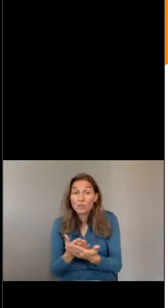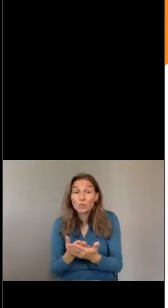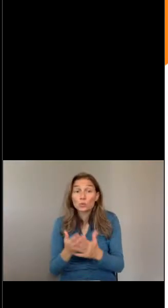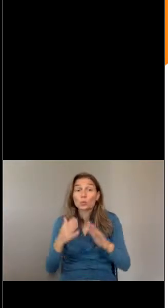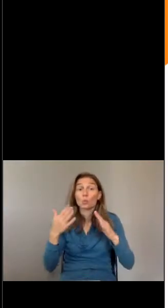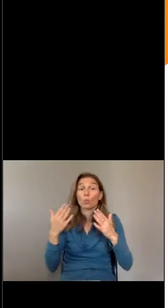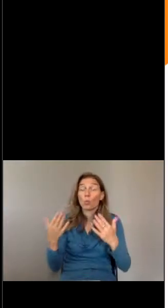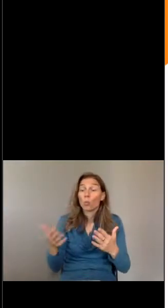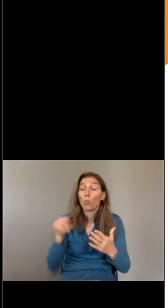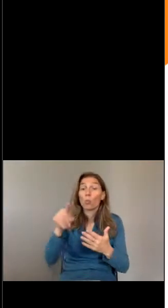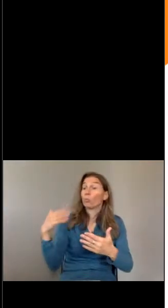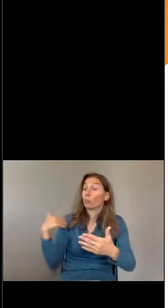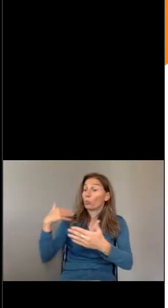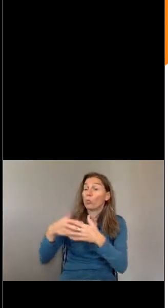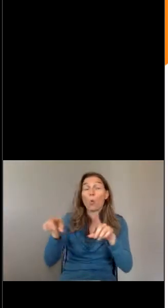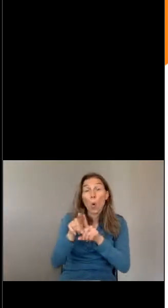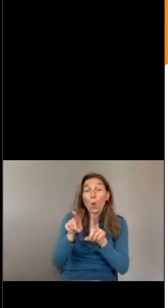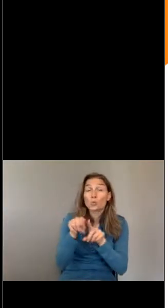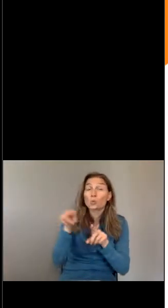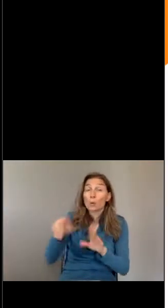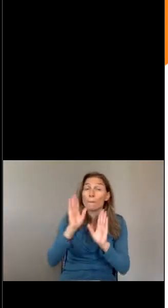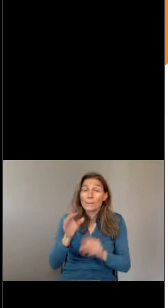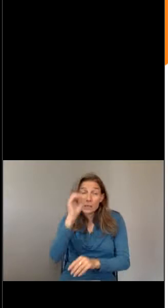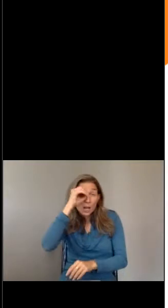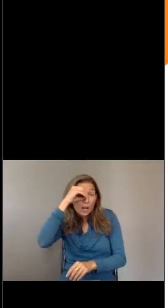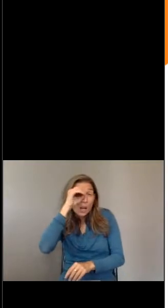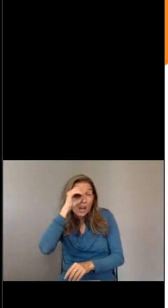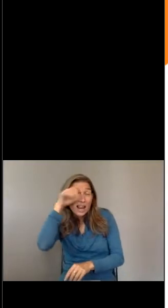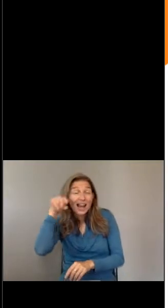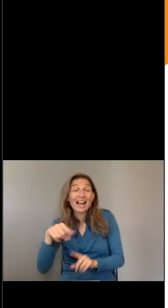from a gender lens, because people with disabilities,